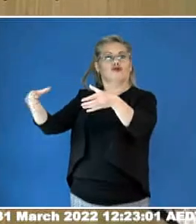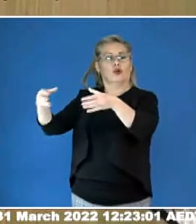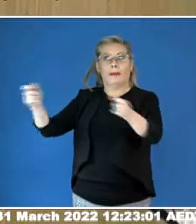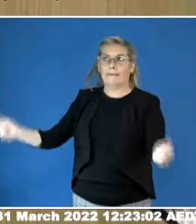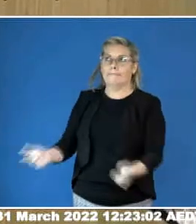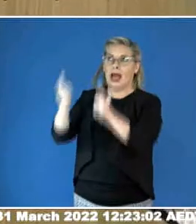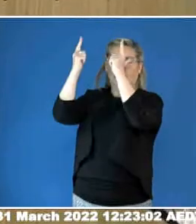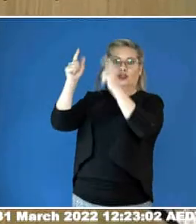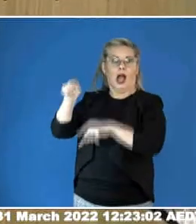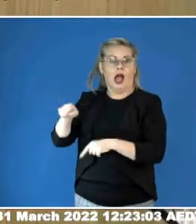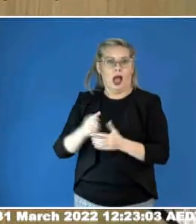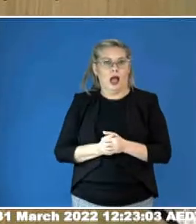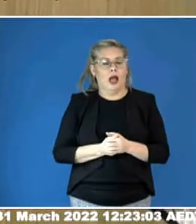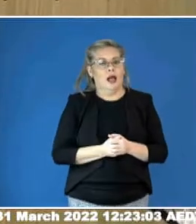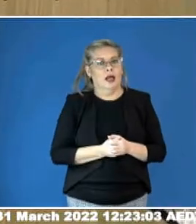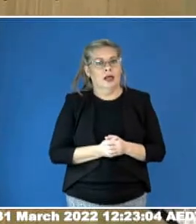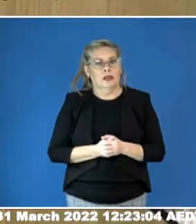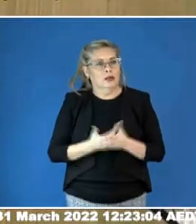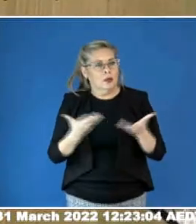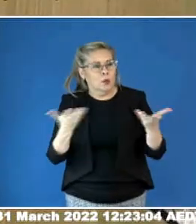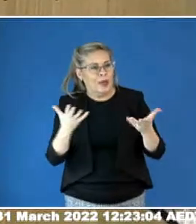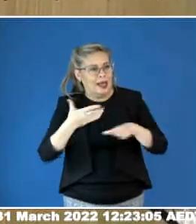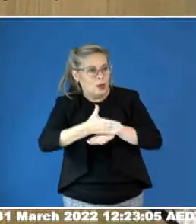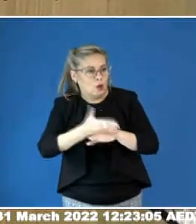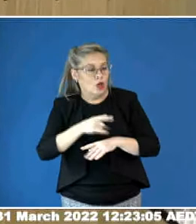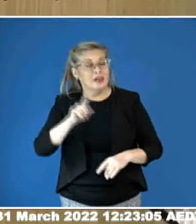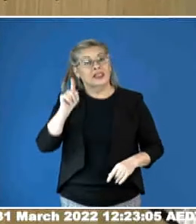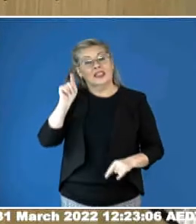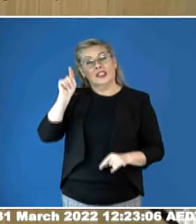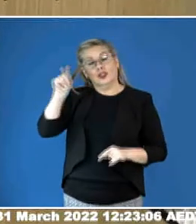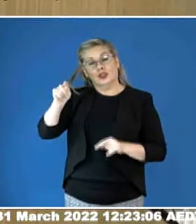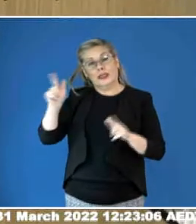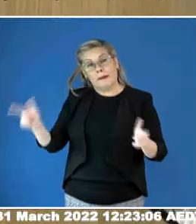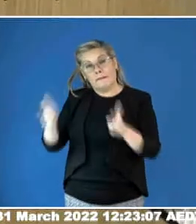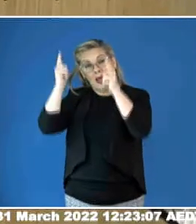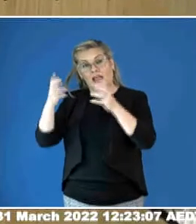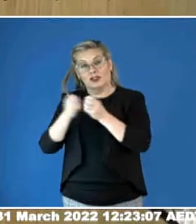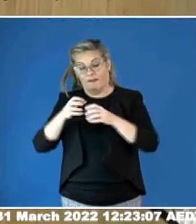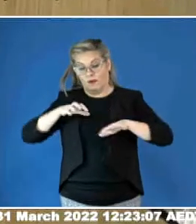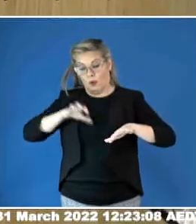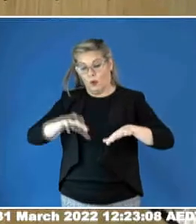She manages all of the different regions within Community, Aged and